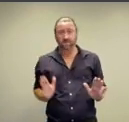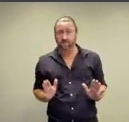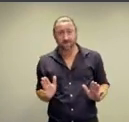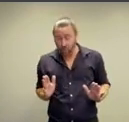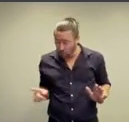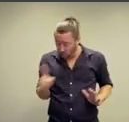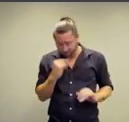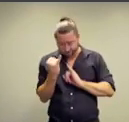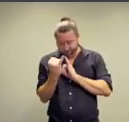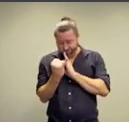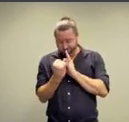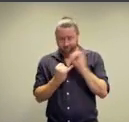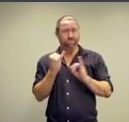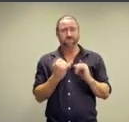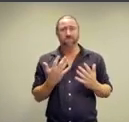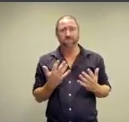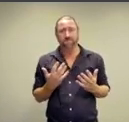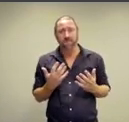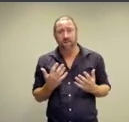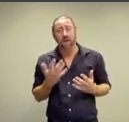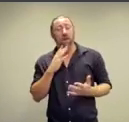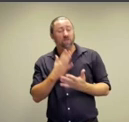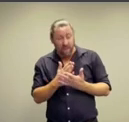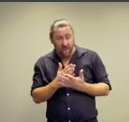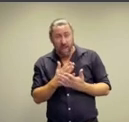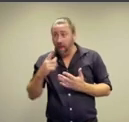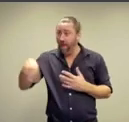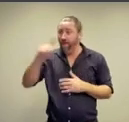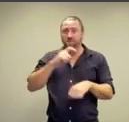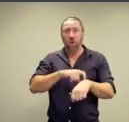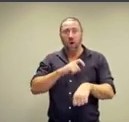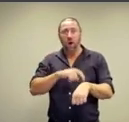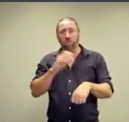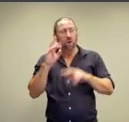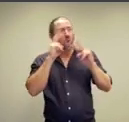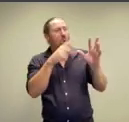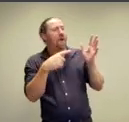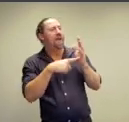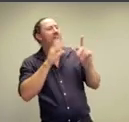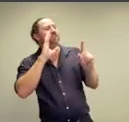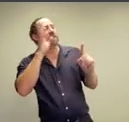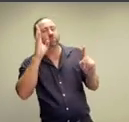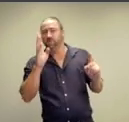you know, whilst it was actually I guess, not appreciated at all by the